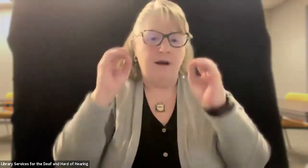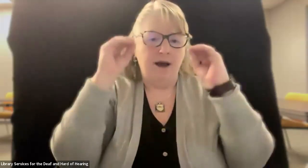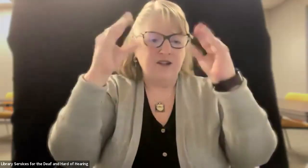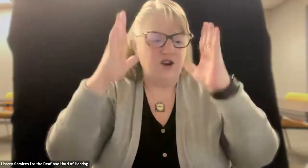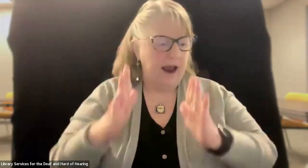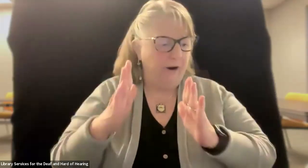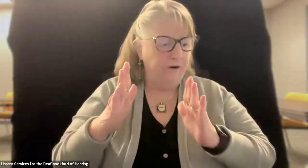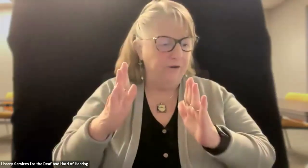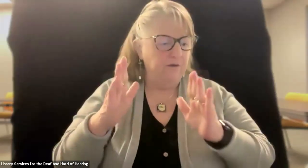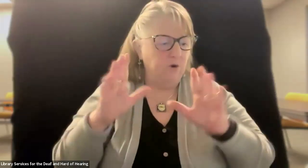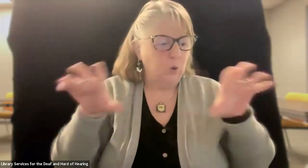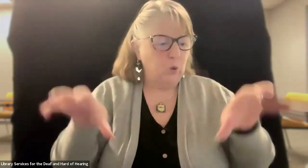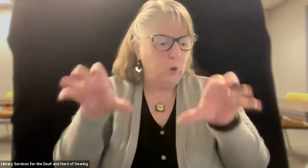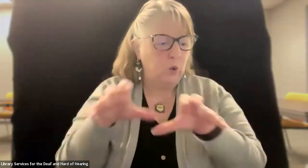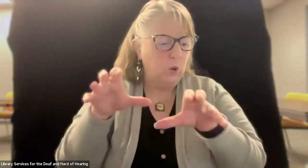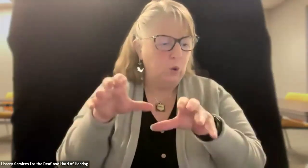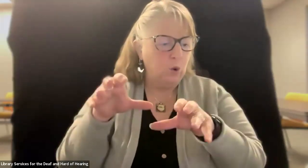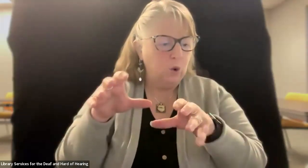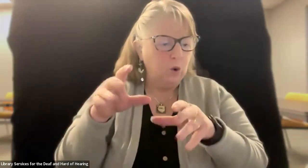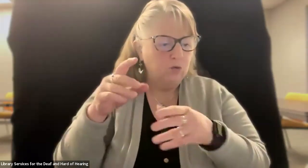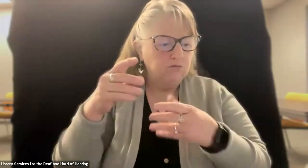what can parents and educators do